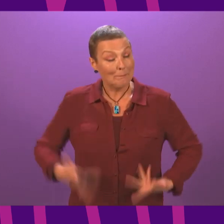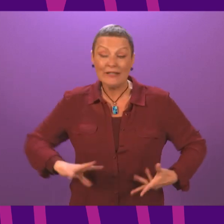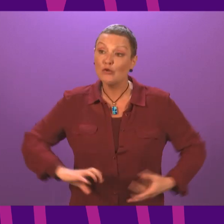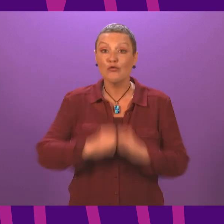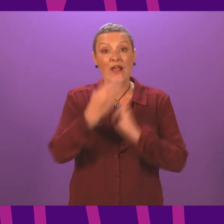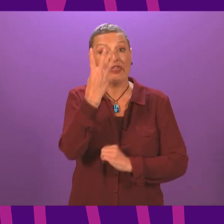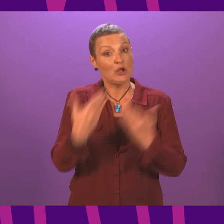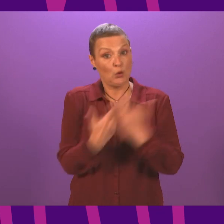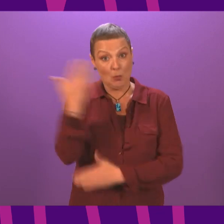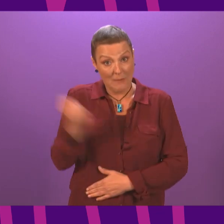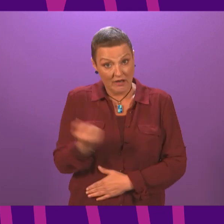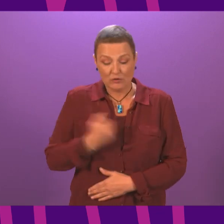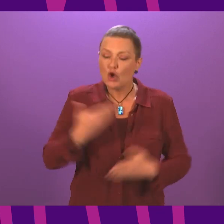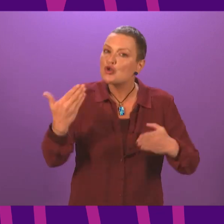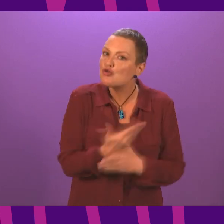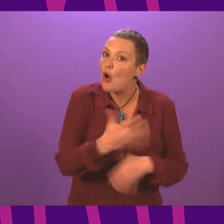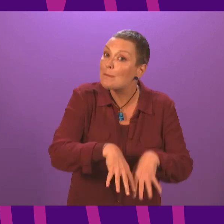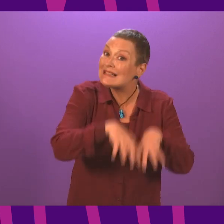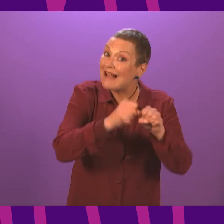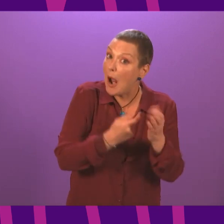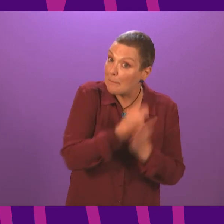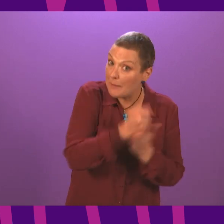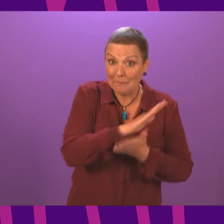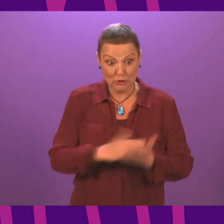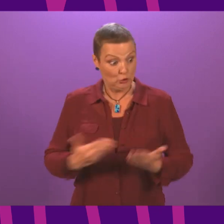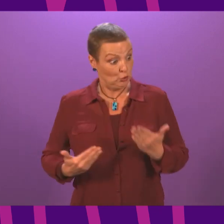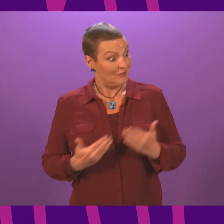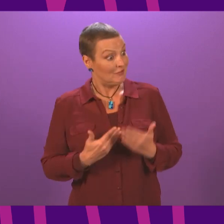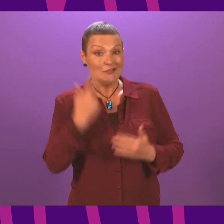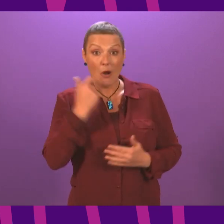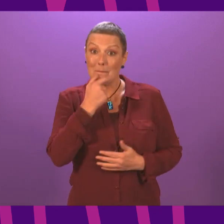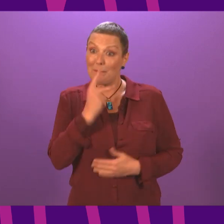Scotland. Our job start payment helps young people who are returning to the workplace, and from next